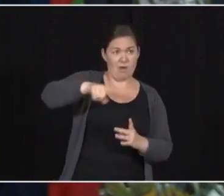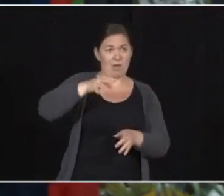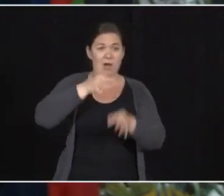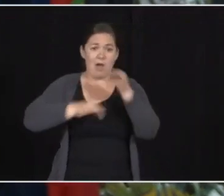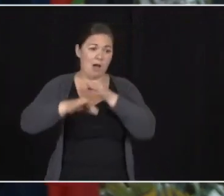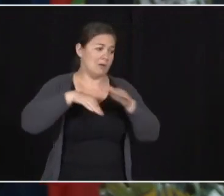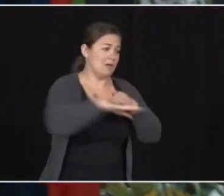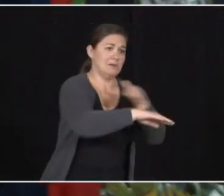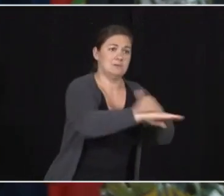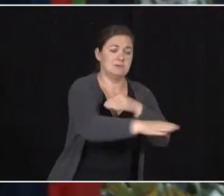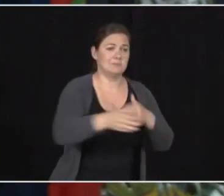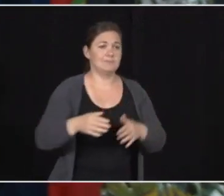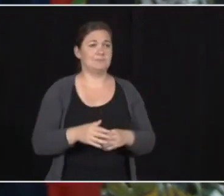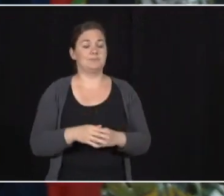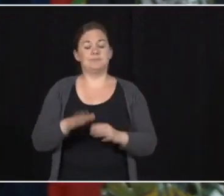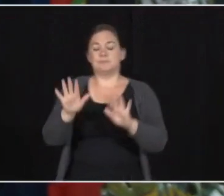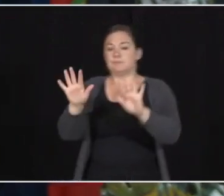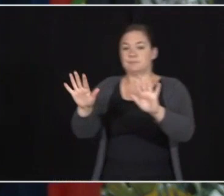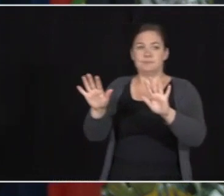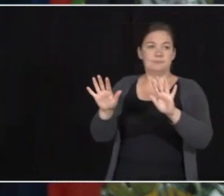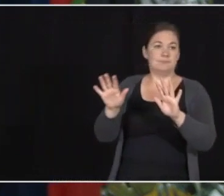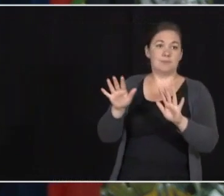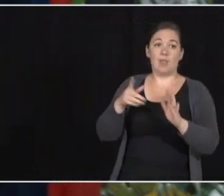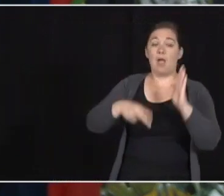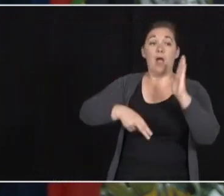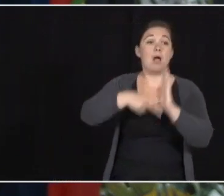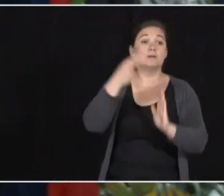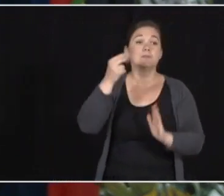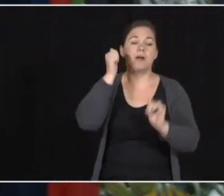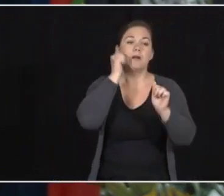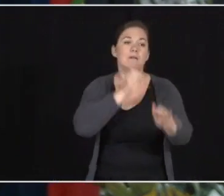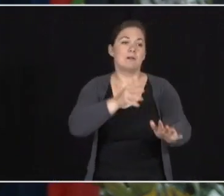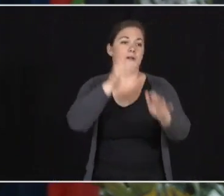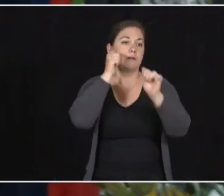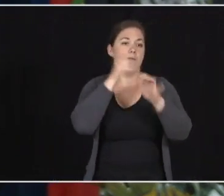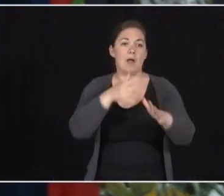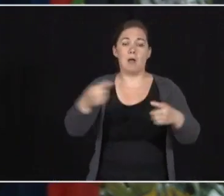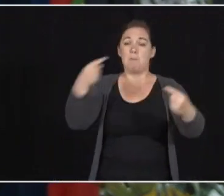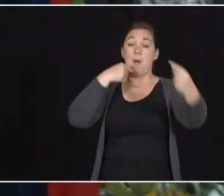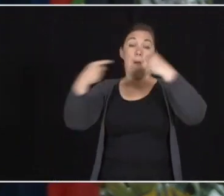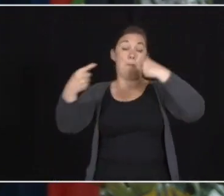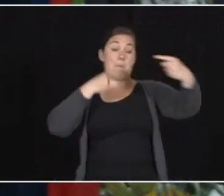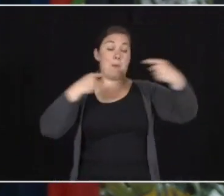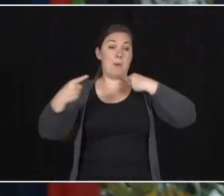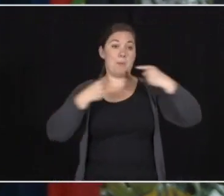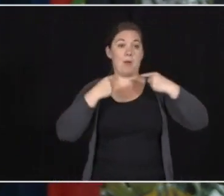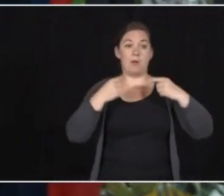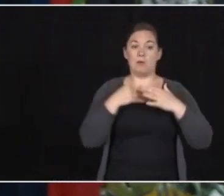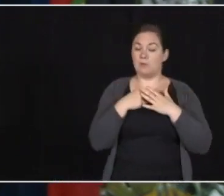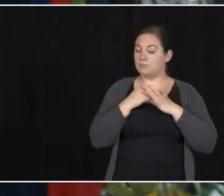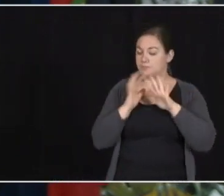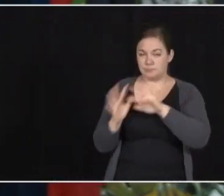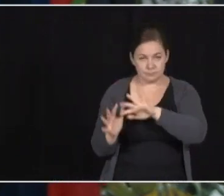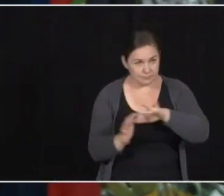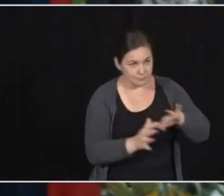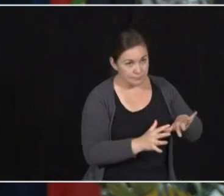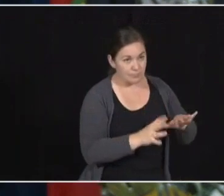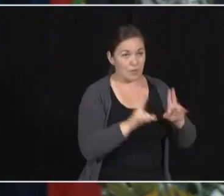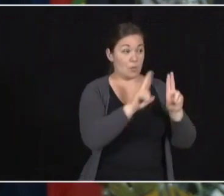for the union. When you said they were doing . or not you, but when I